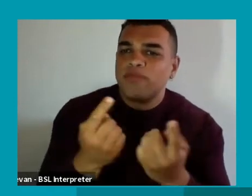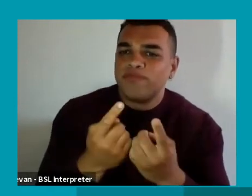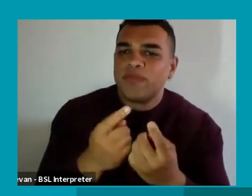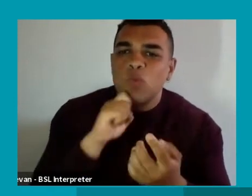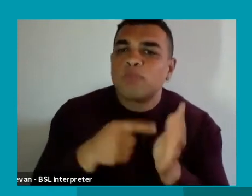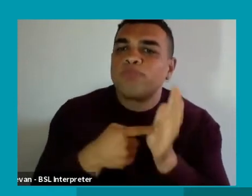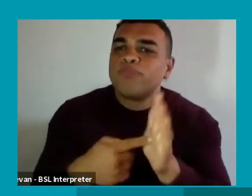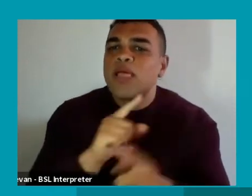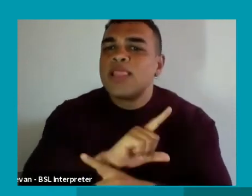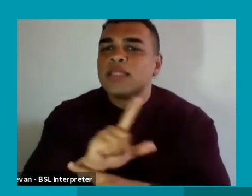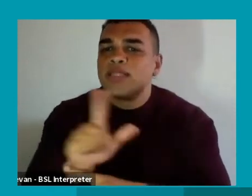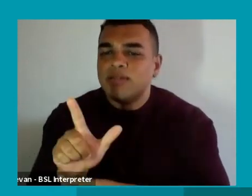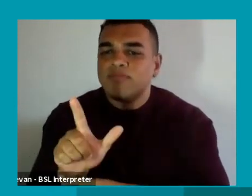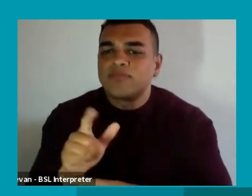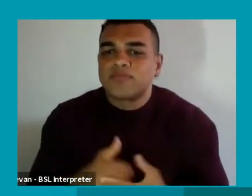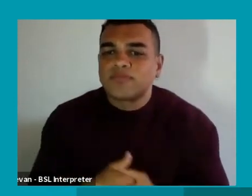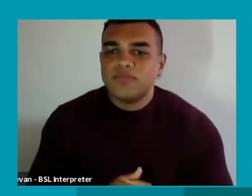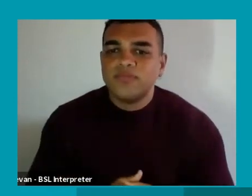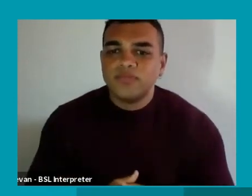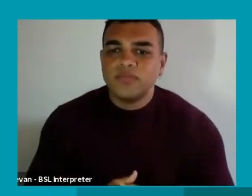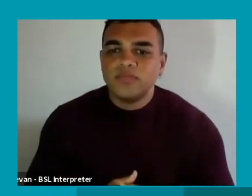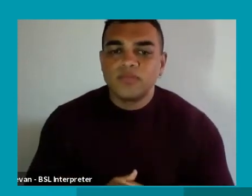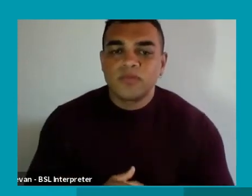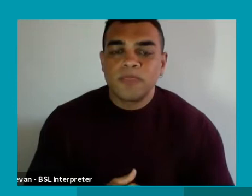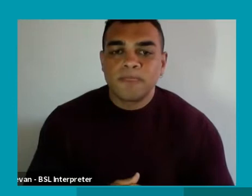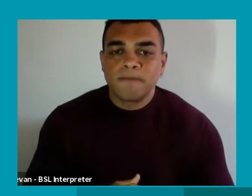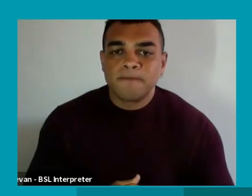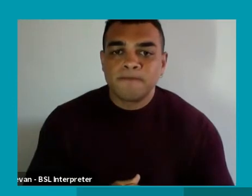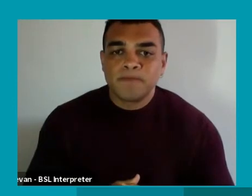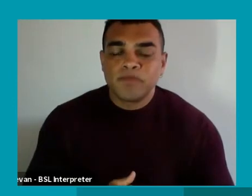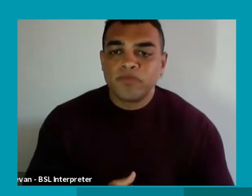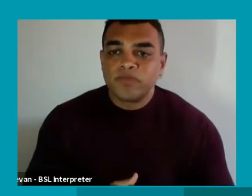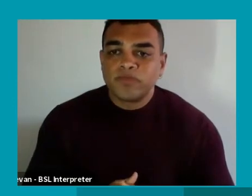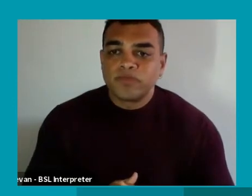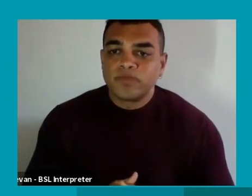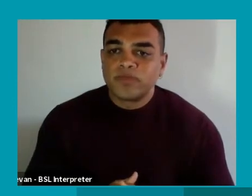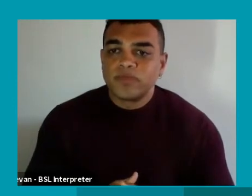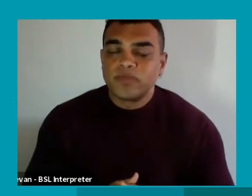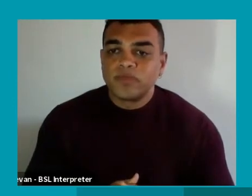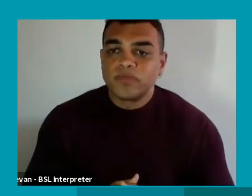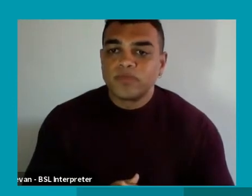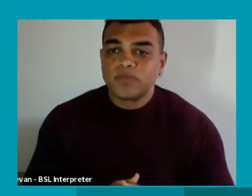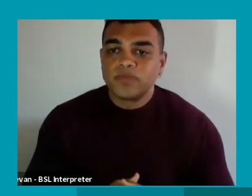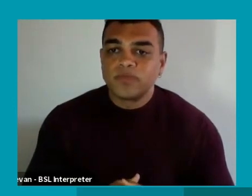about a gap in their work history, or they didn't say so in that particular answer. That's good, and I have a CV and submitted jobs,